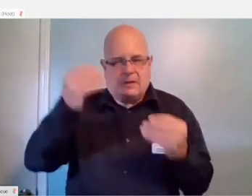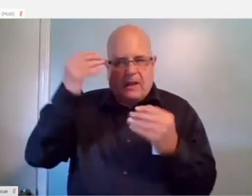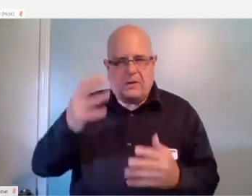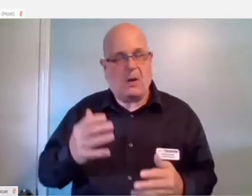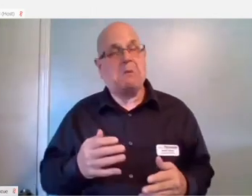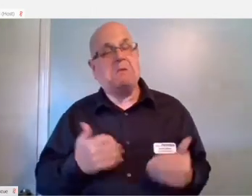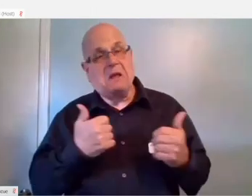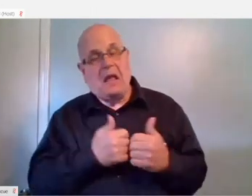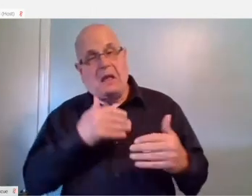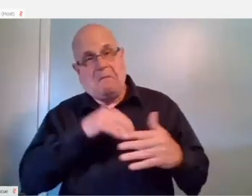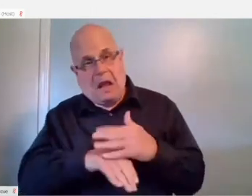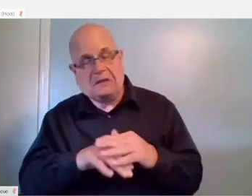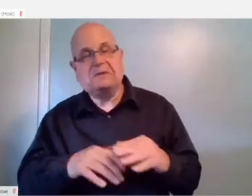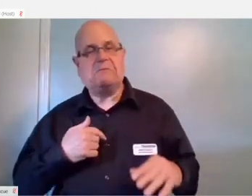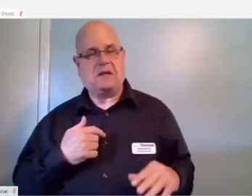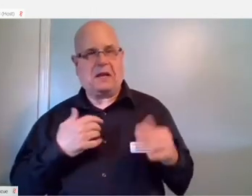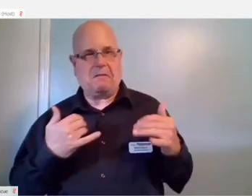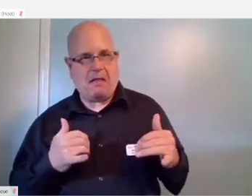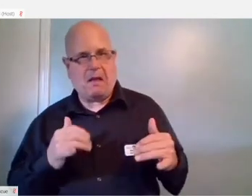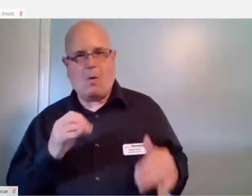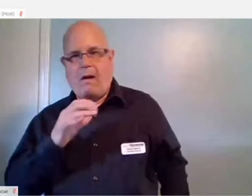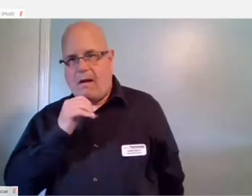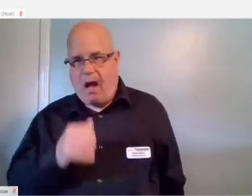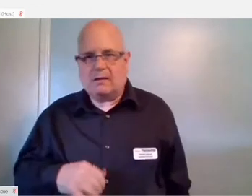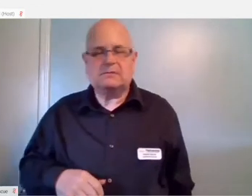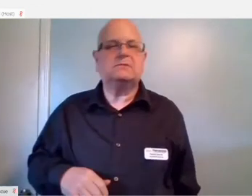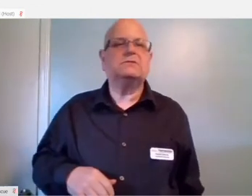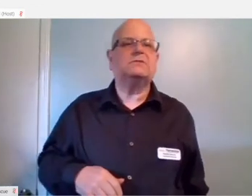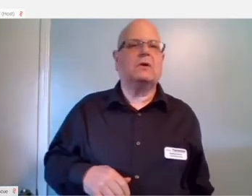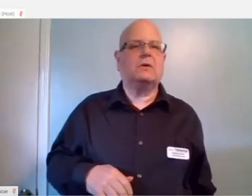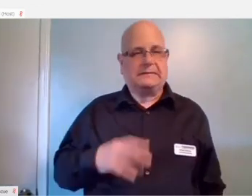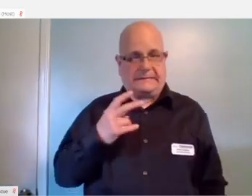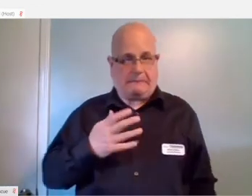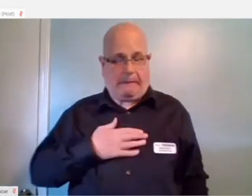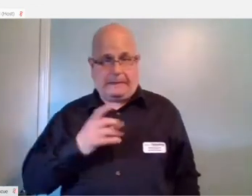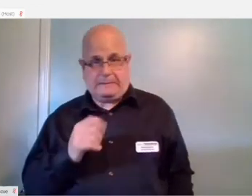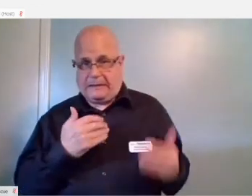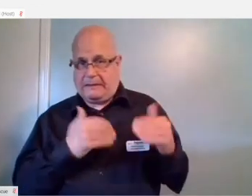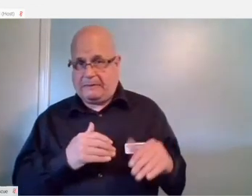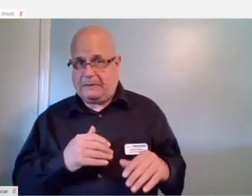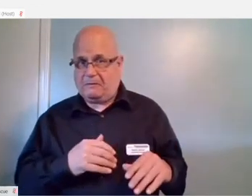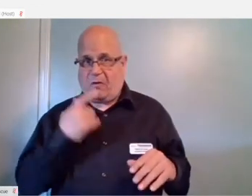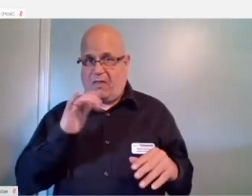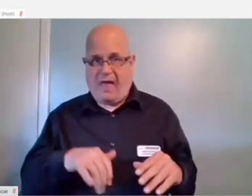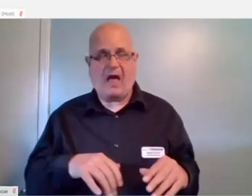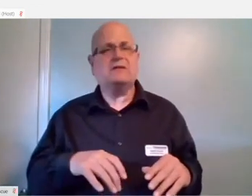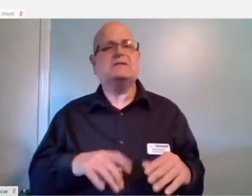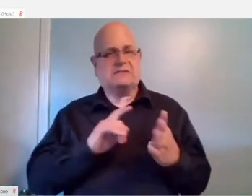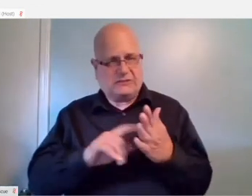If you're curious if you can play Spider‑Man with your disability, check out Dagersystem.com